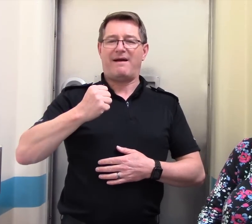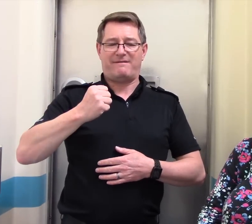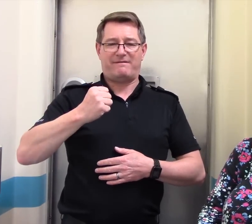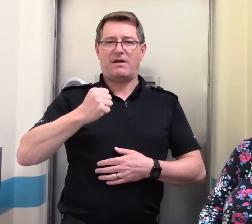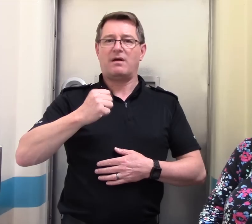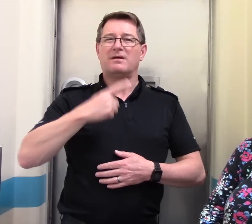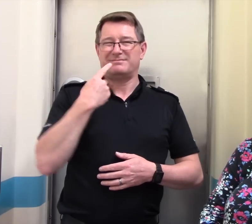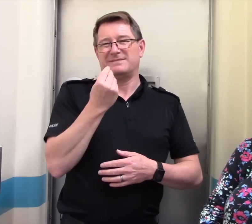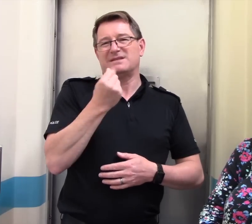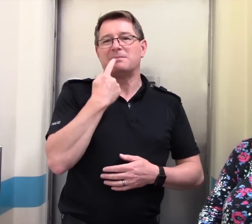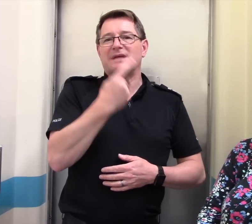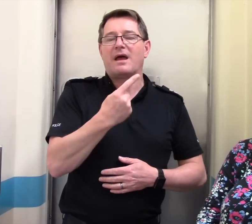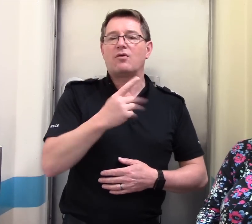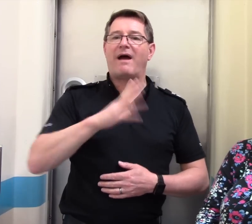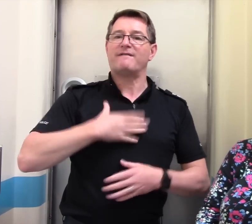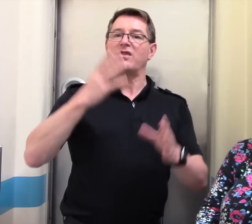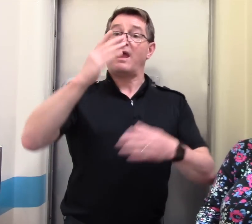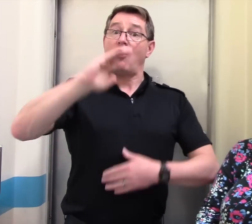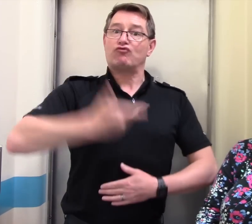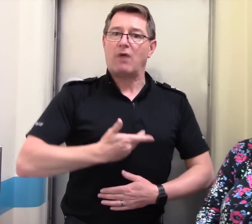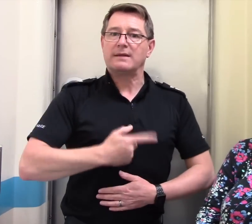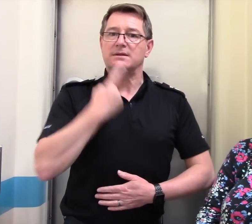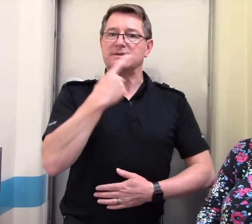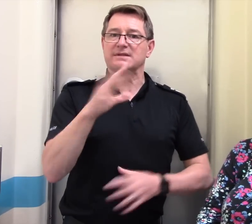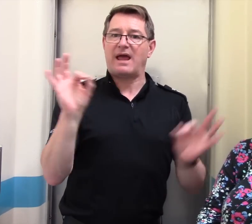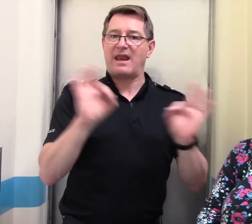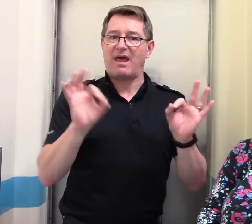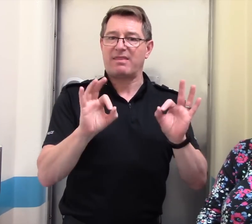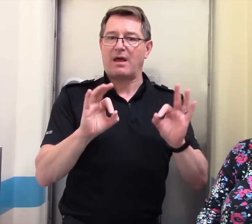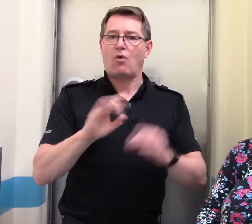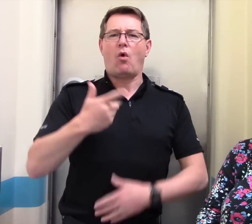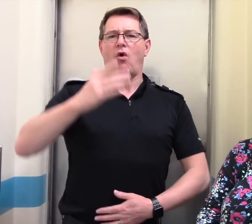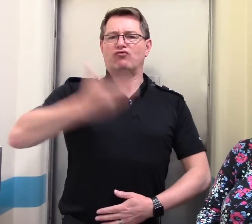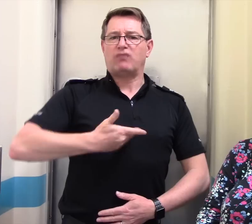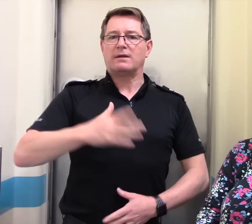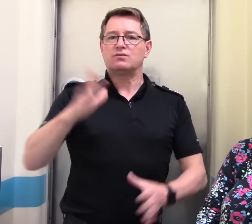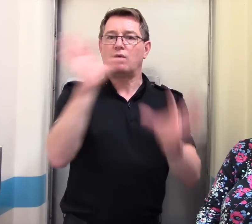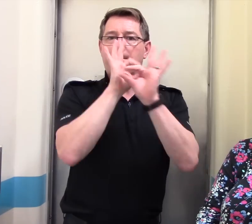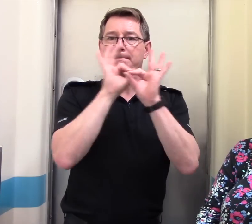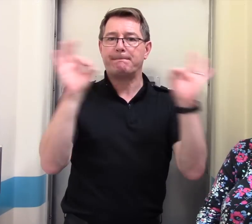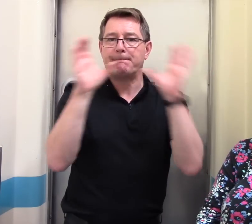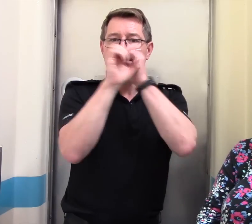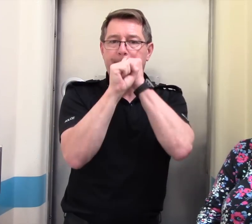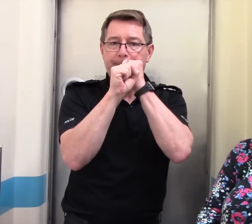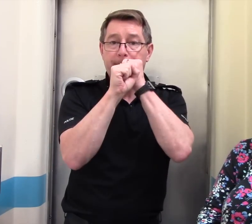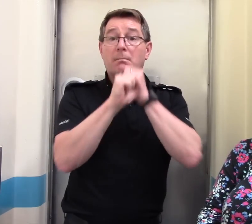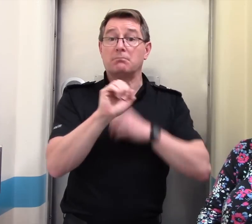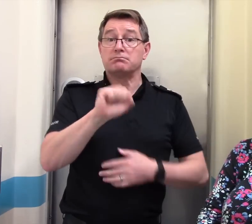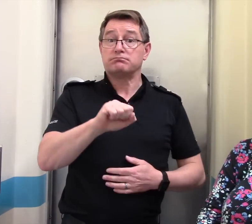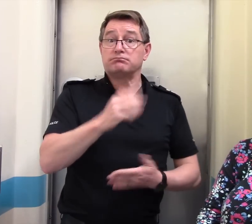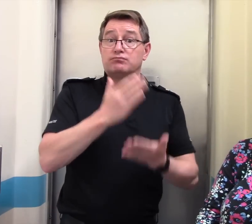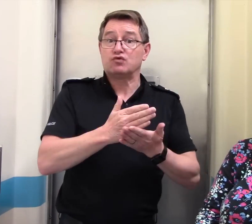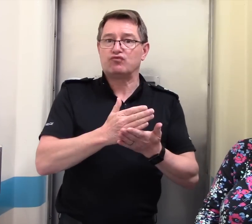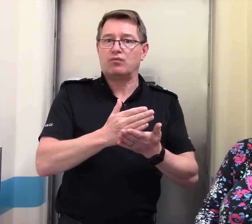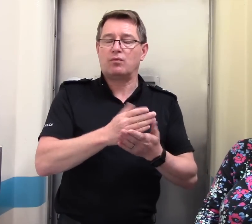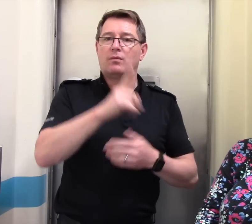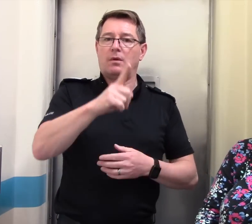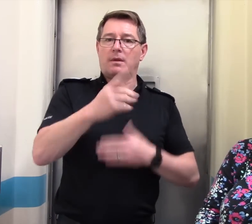some say you have the right to say nothing or the Right to Silence. That's true.